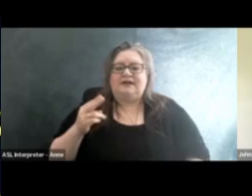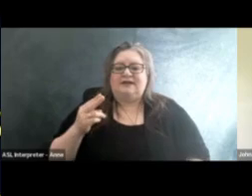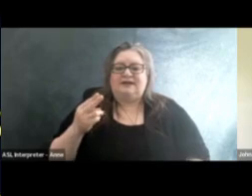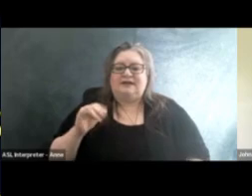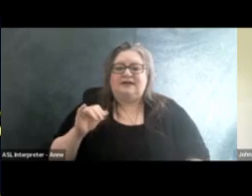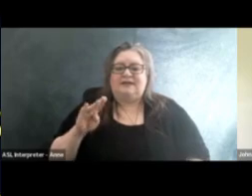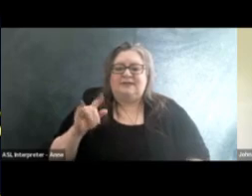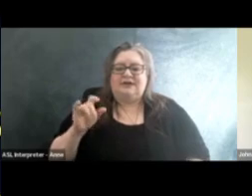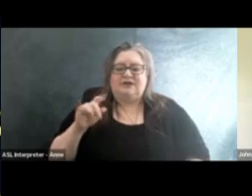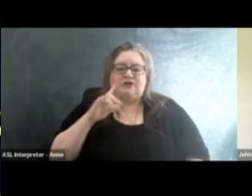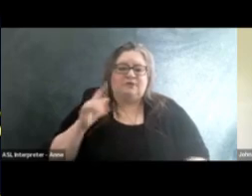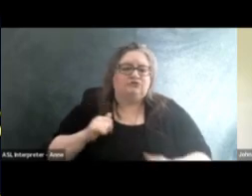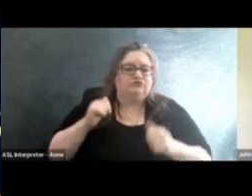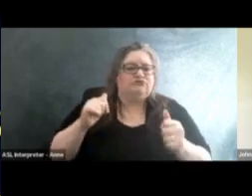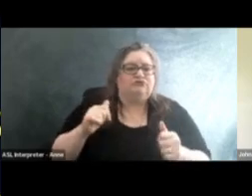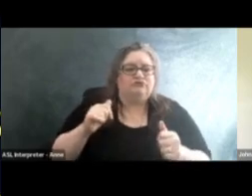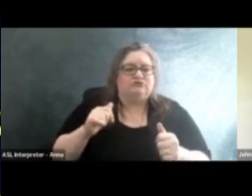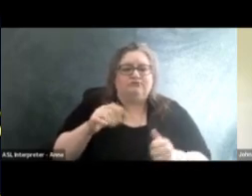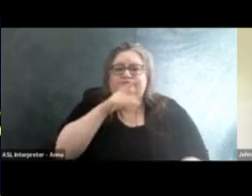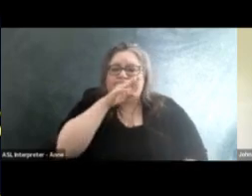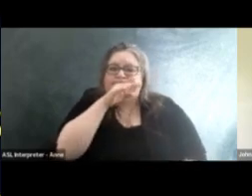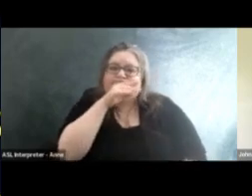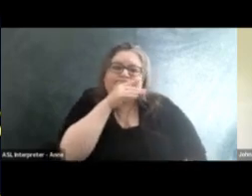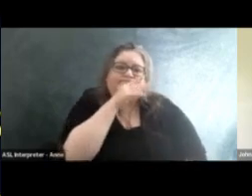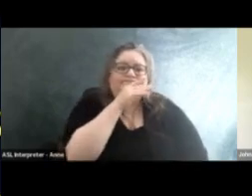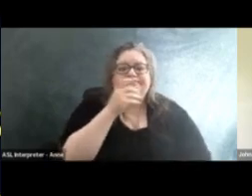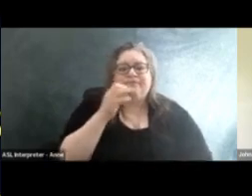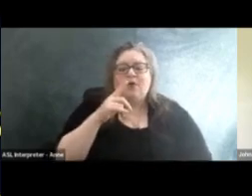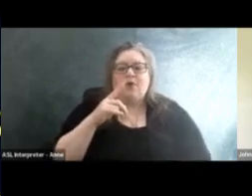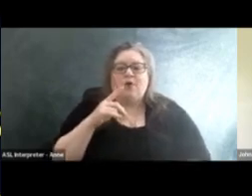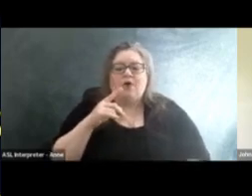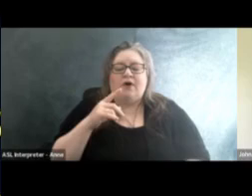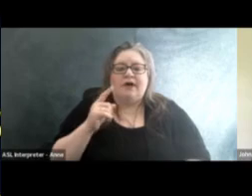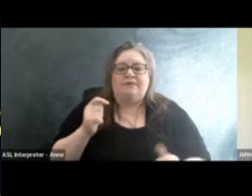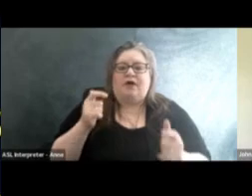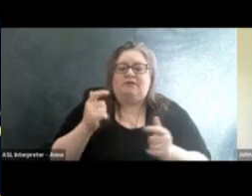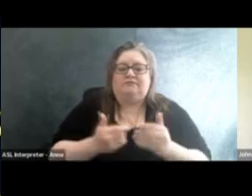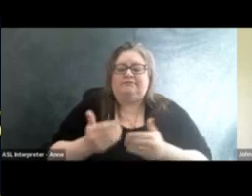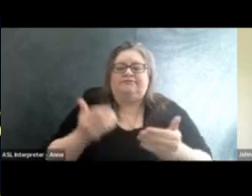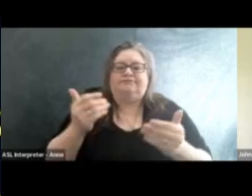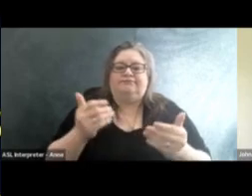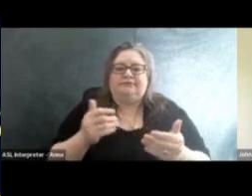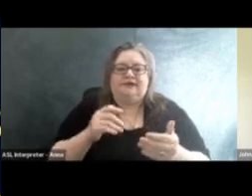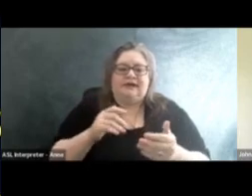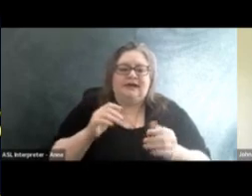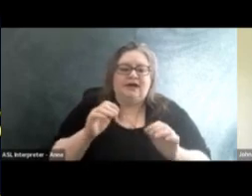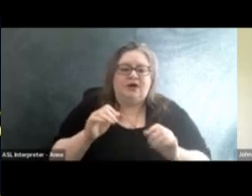verbose, being more impulsive, can when, when they play out in